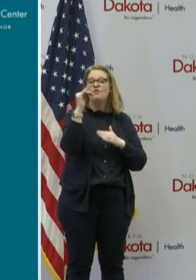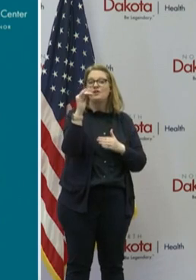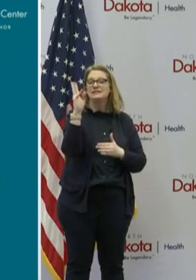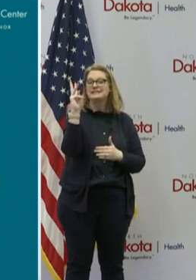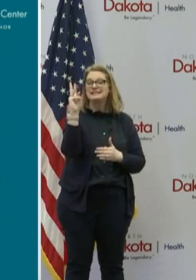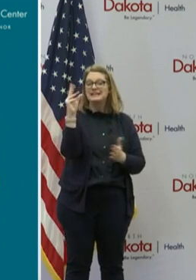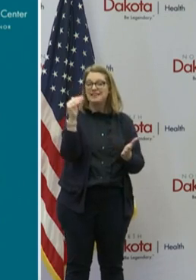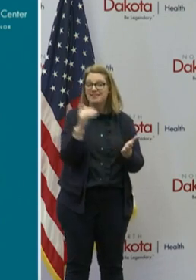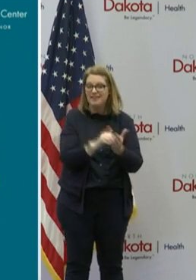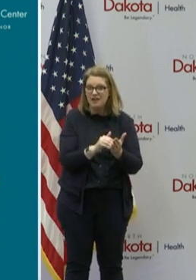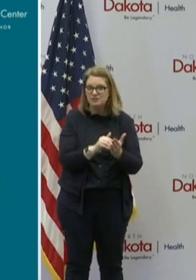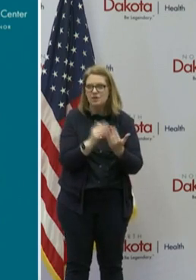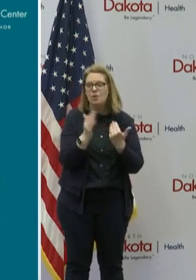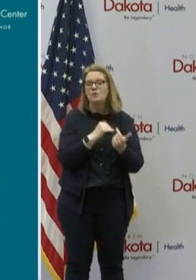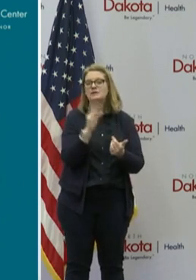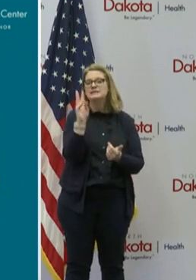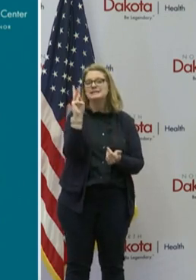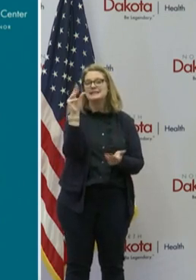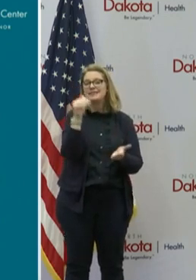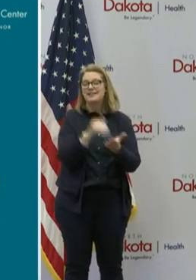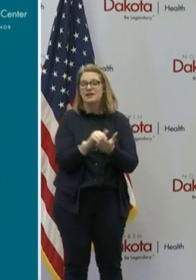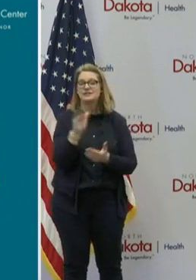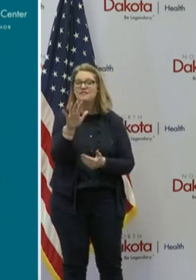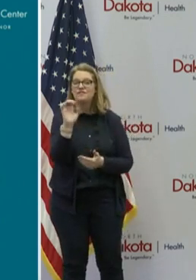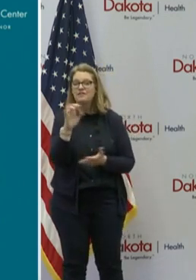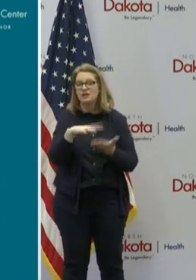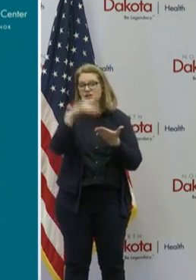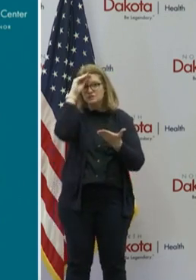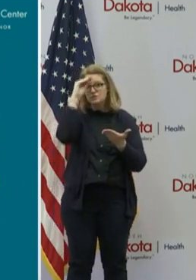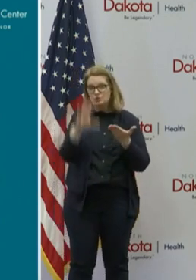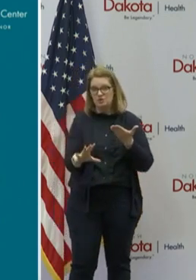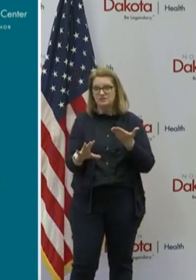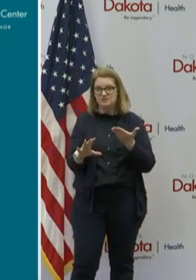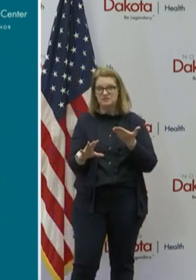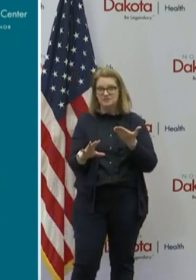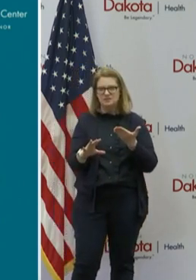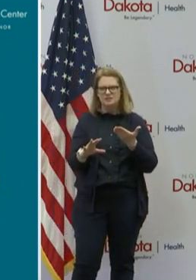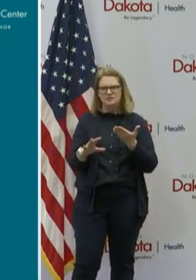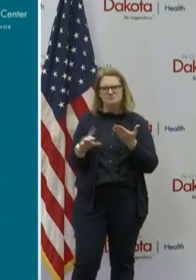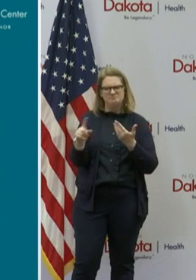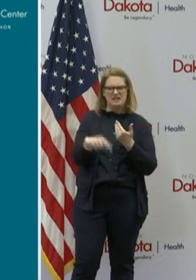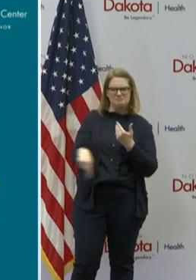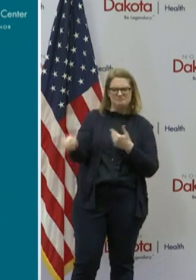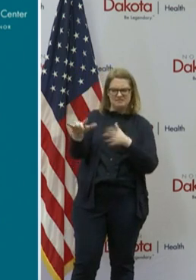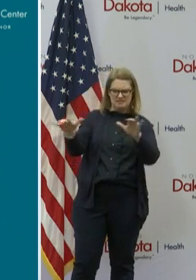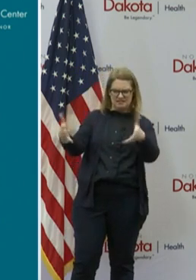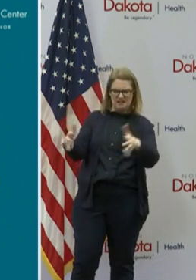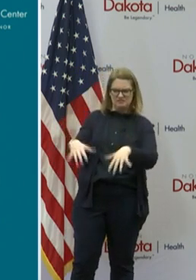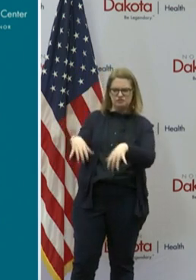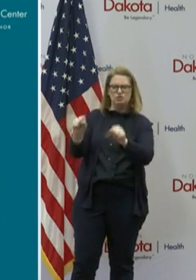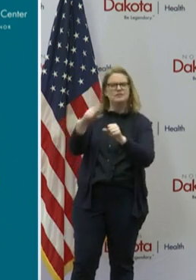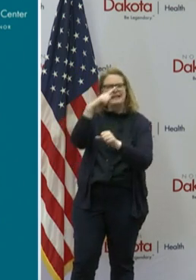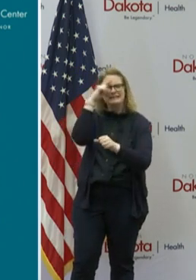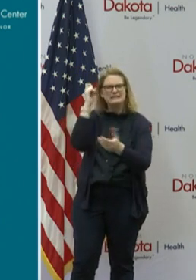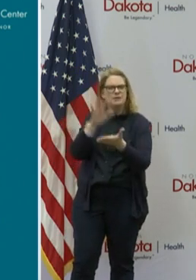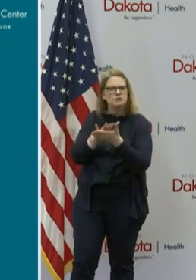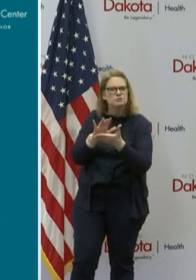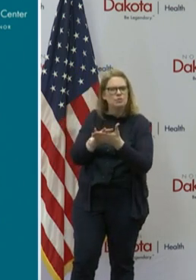TO GIVE PEOPLE A SENSE OF THE SCOPE OF THE THINGS IN TERMS OF SOME OF THE PROGRAMS YOU'LL HEAR